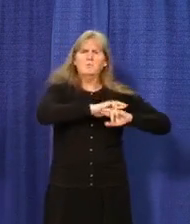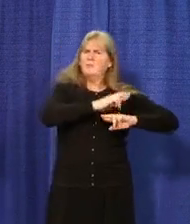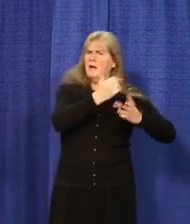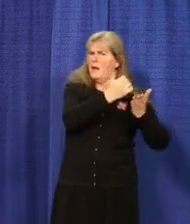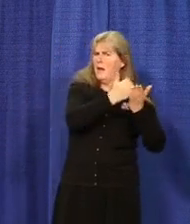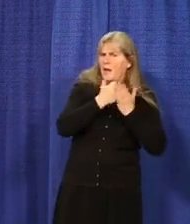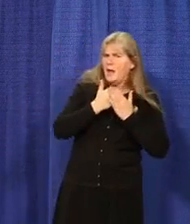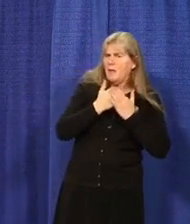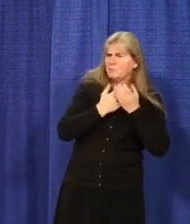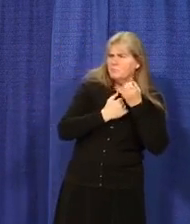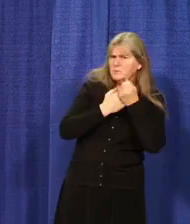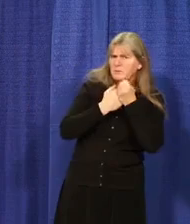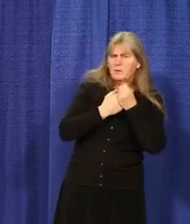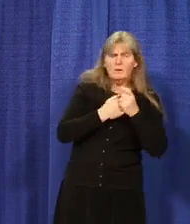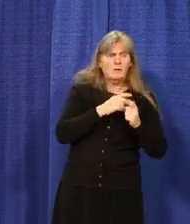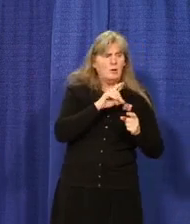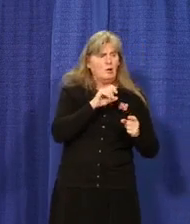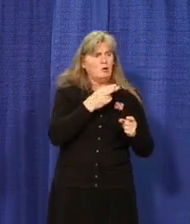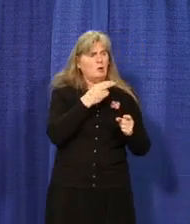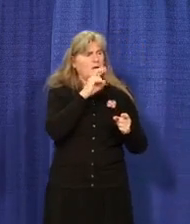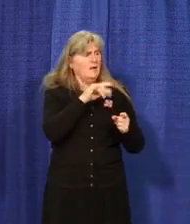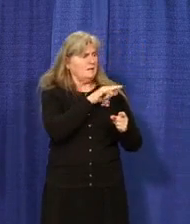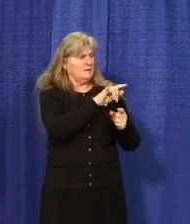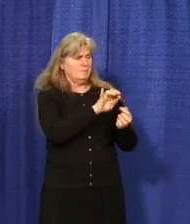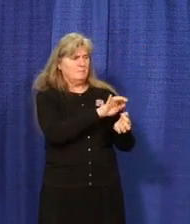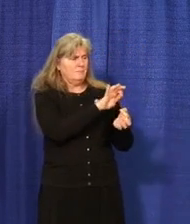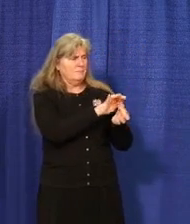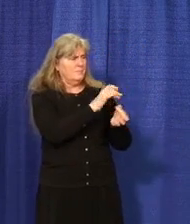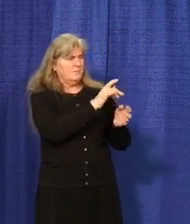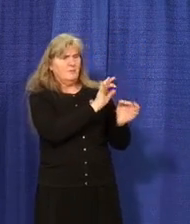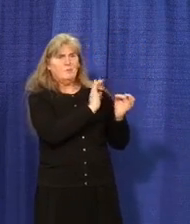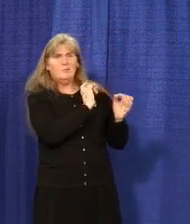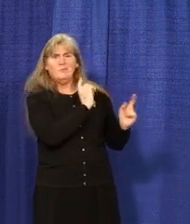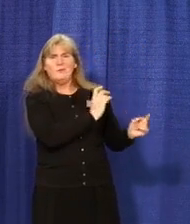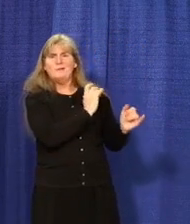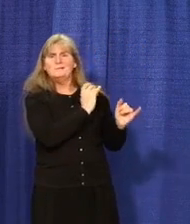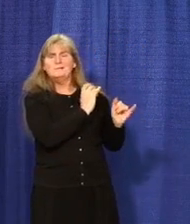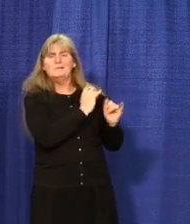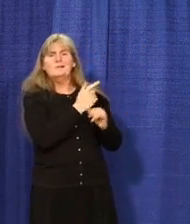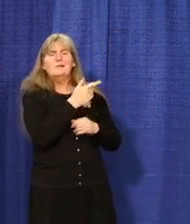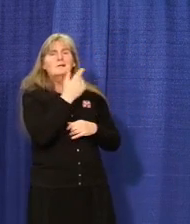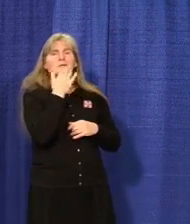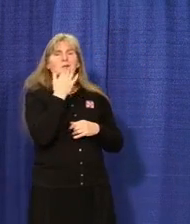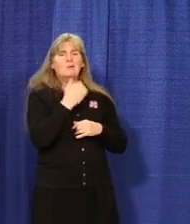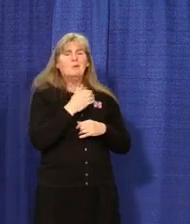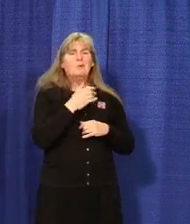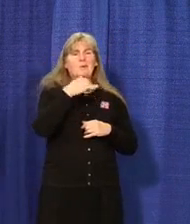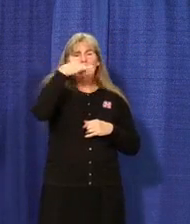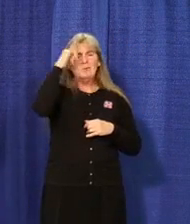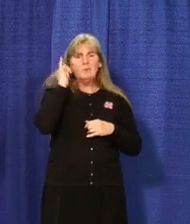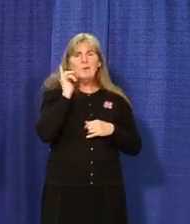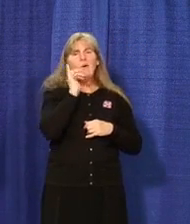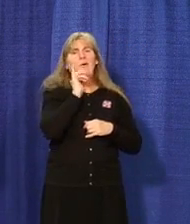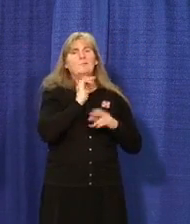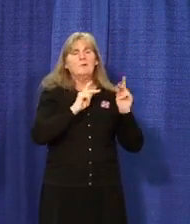Hanley said it perfectly. We are all Watson Lake right now. We are all a community of